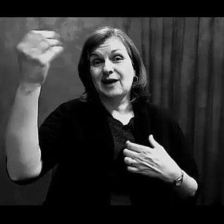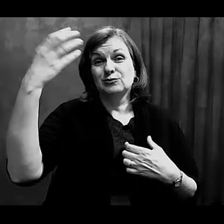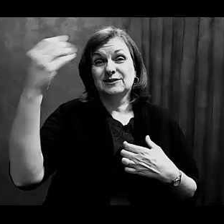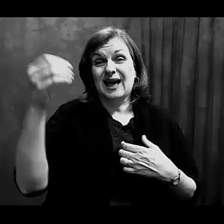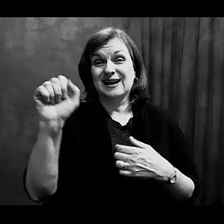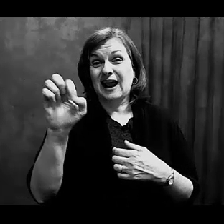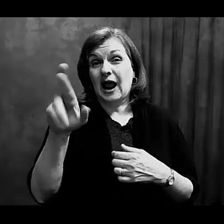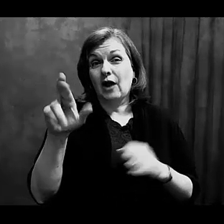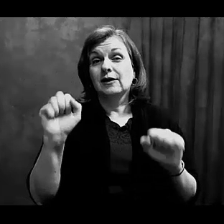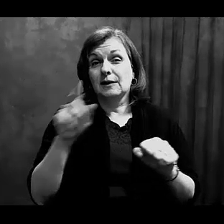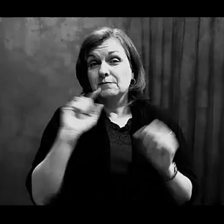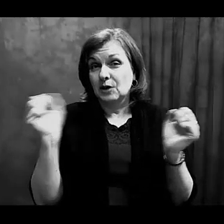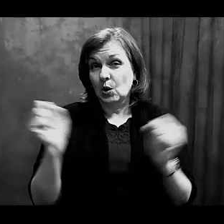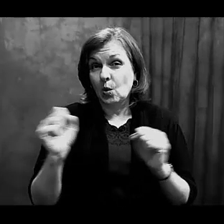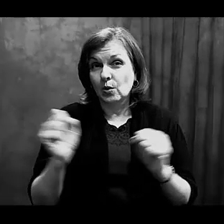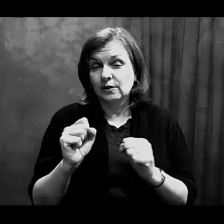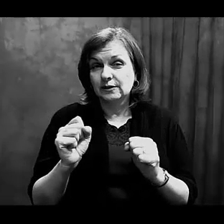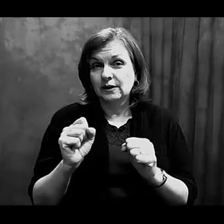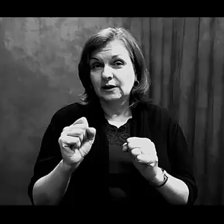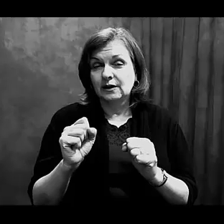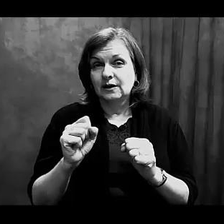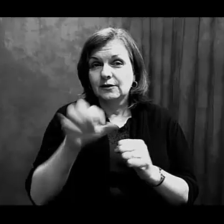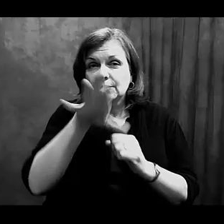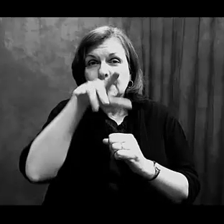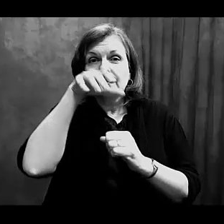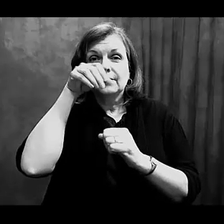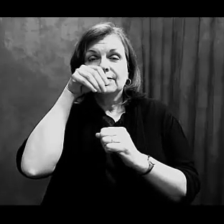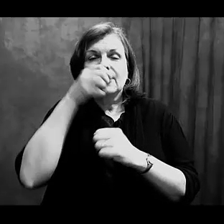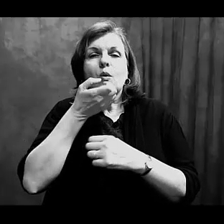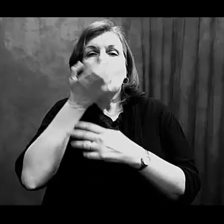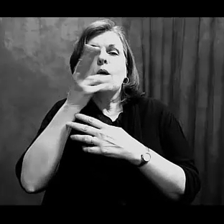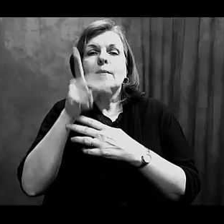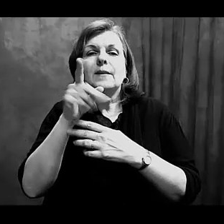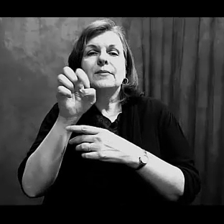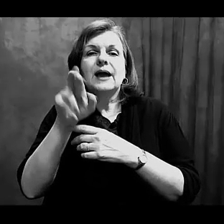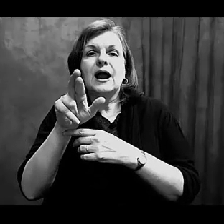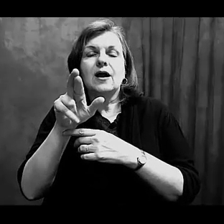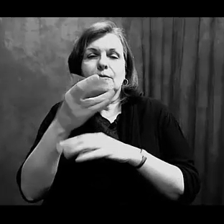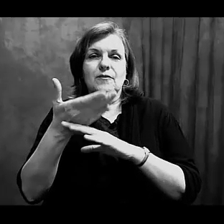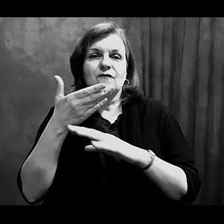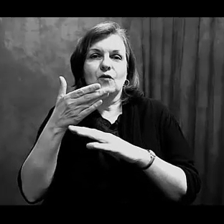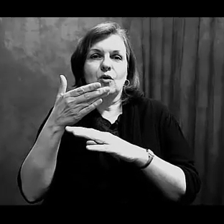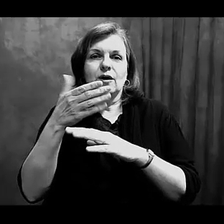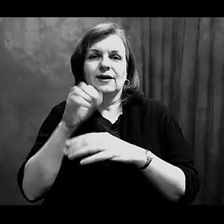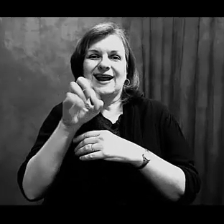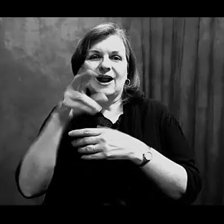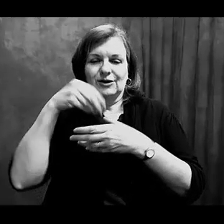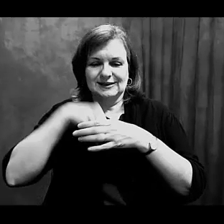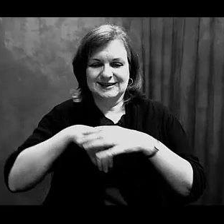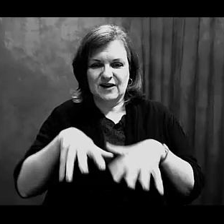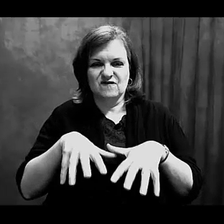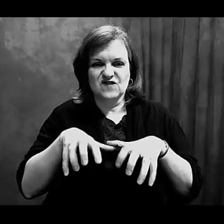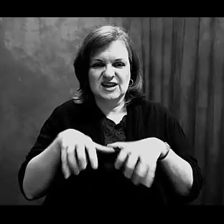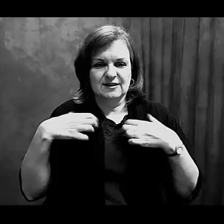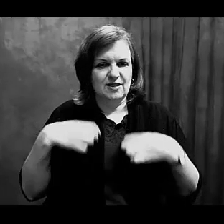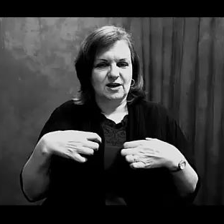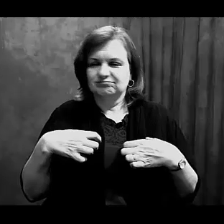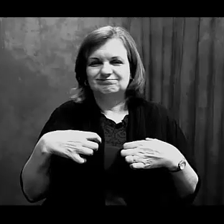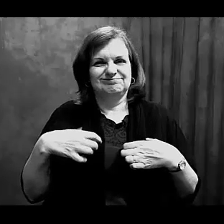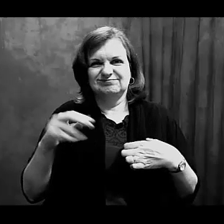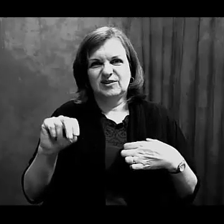we want to warm up that air before it goes in and freezes your lung tissue!! that's not good!! we also want to filter it -- let those hairs in